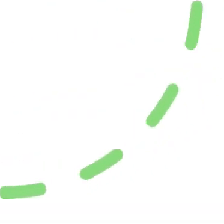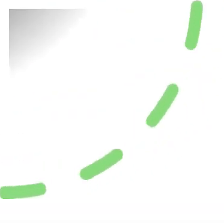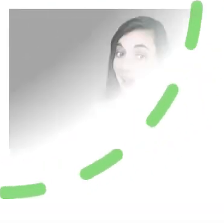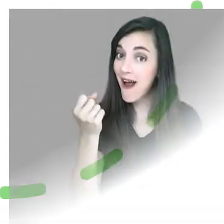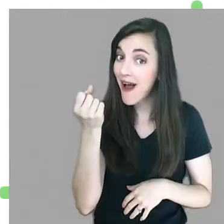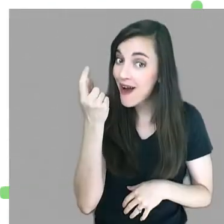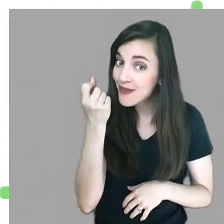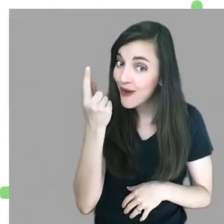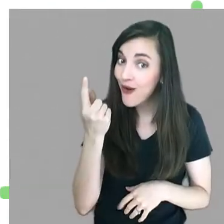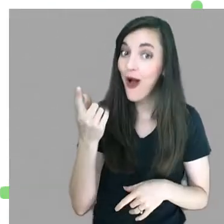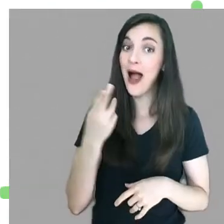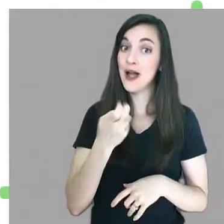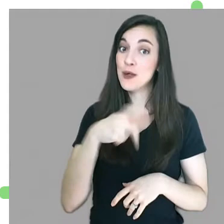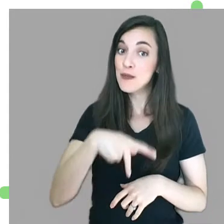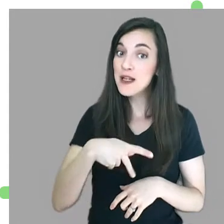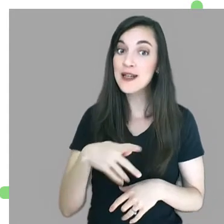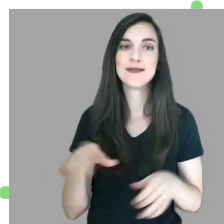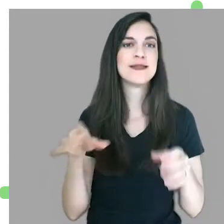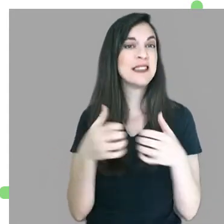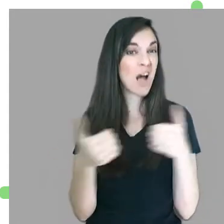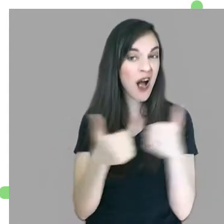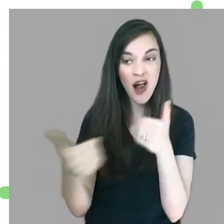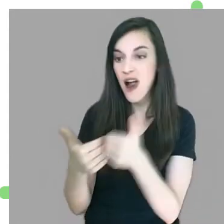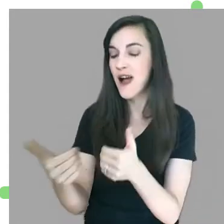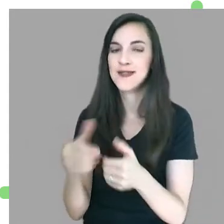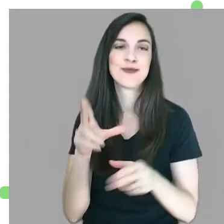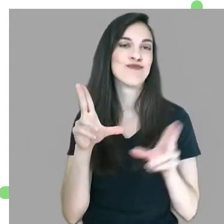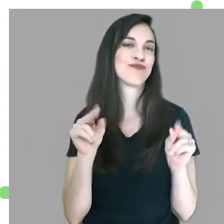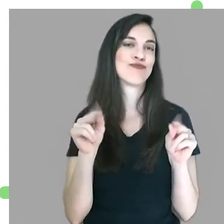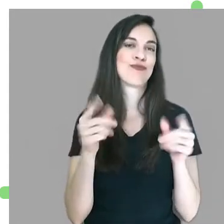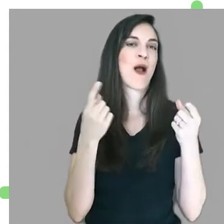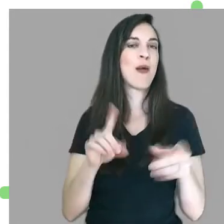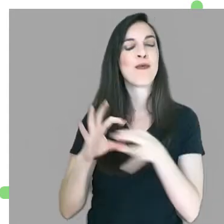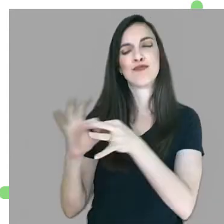After all… The HLPs do not exist in a vacuum, they all work together.